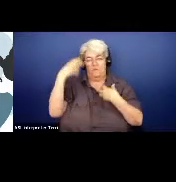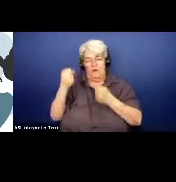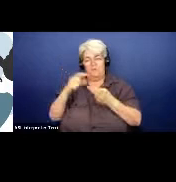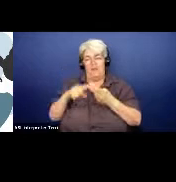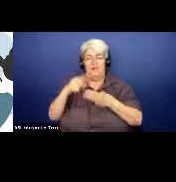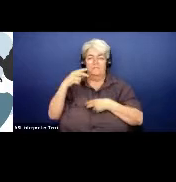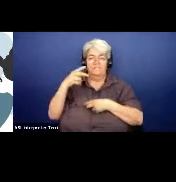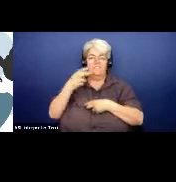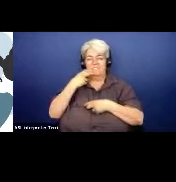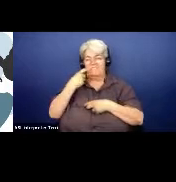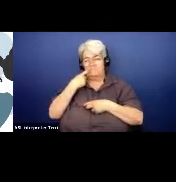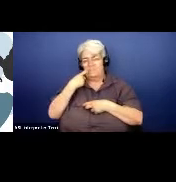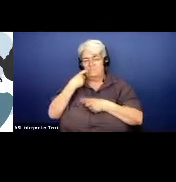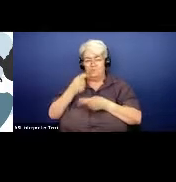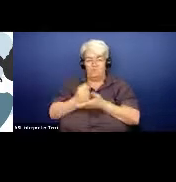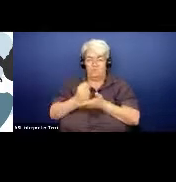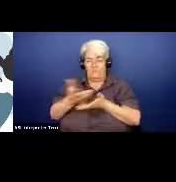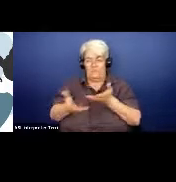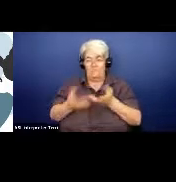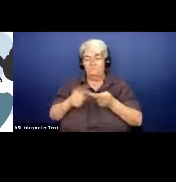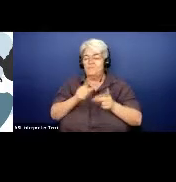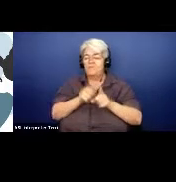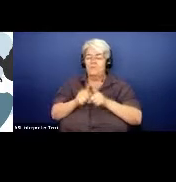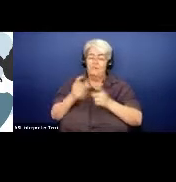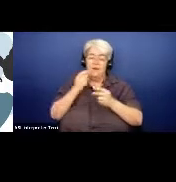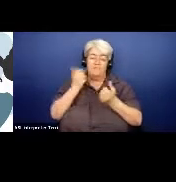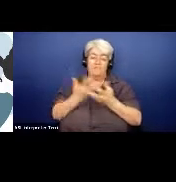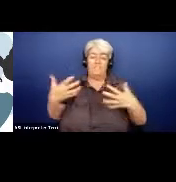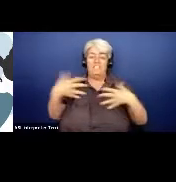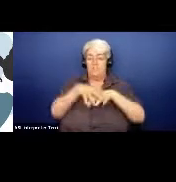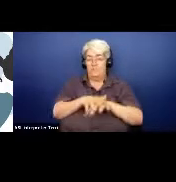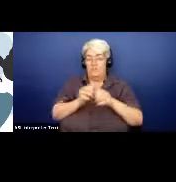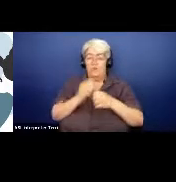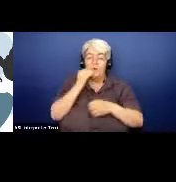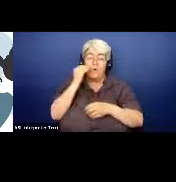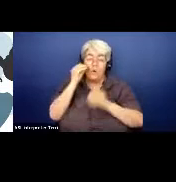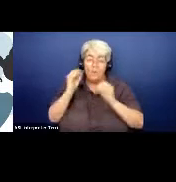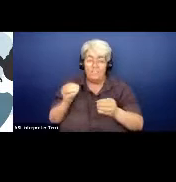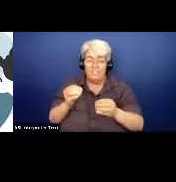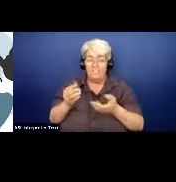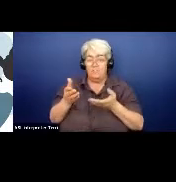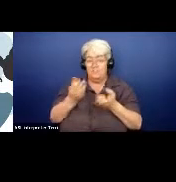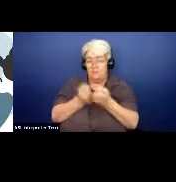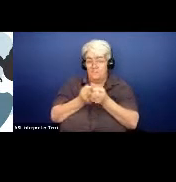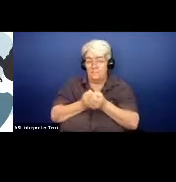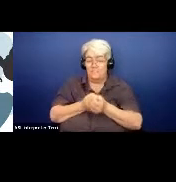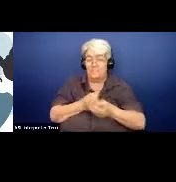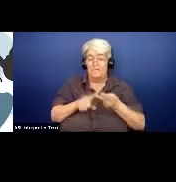treatment. But also making sure that everything is integrated with homeless services and there's a direct connection to jail. Jail